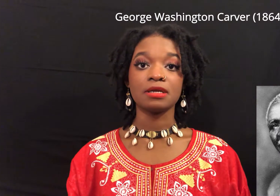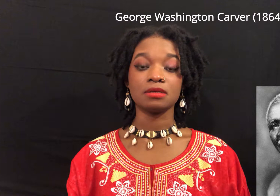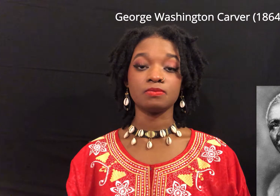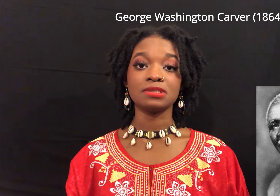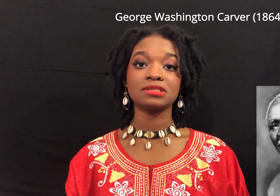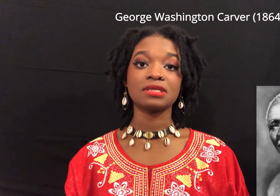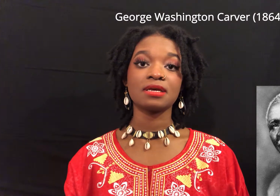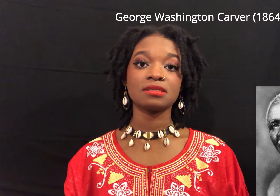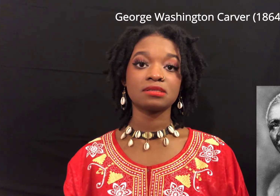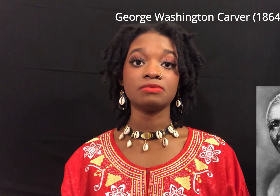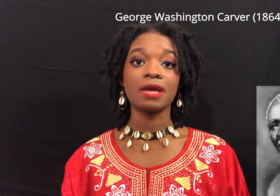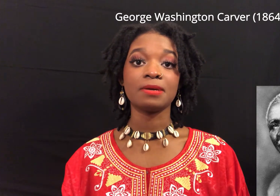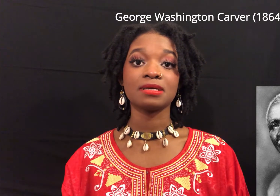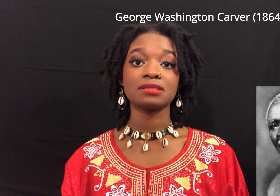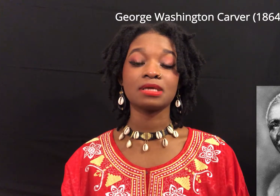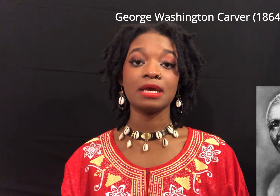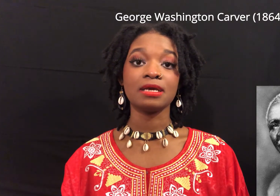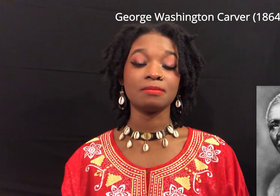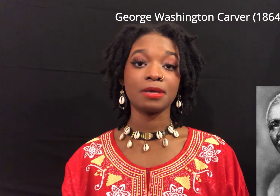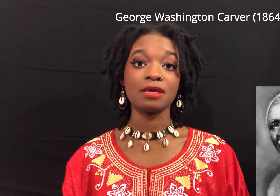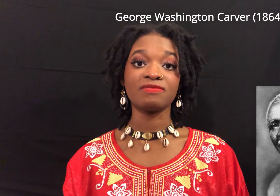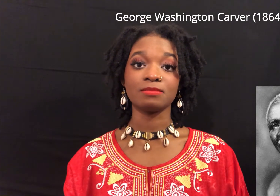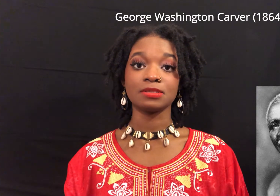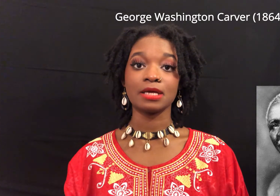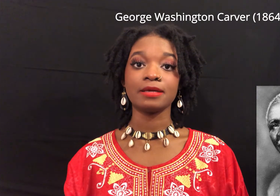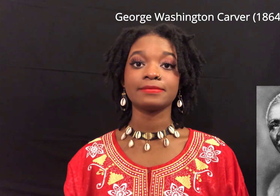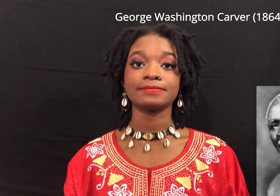He created wood stains, ceramics, and paint from clay.